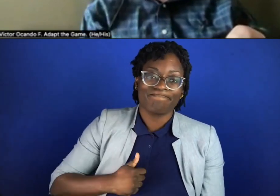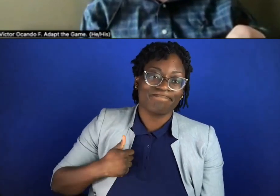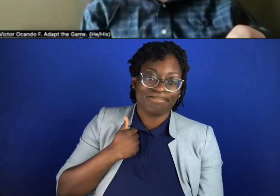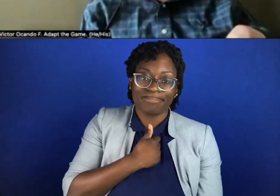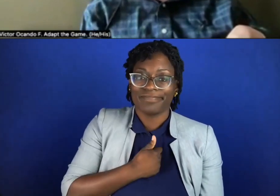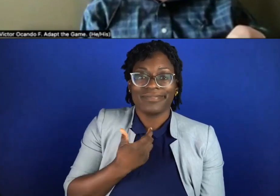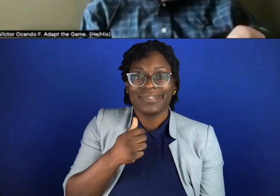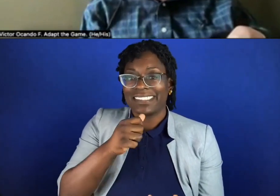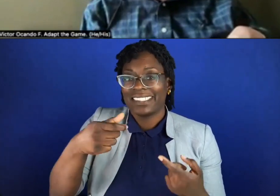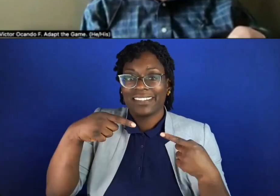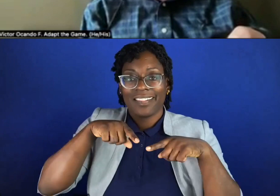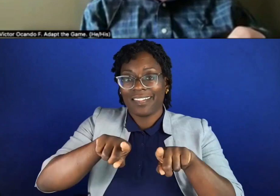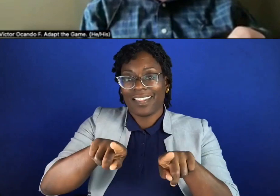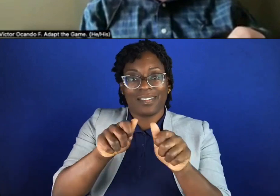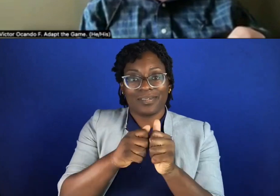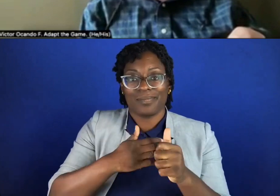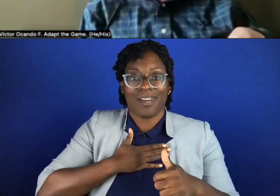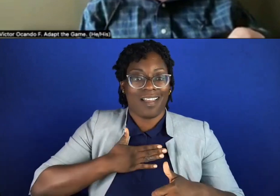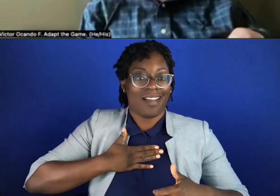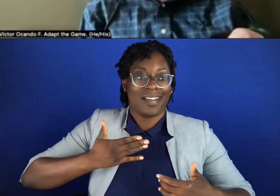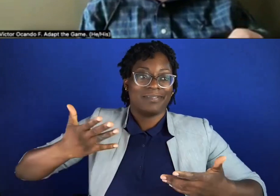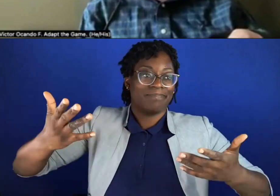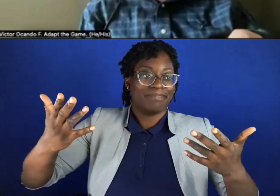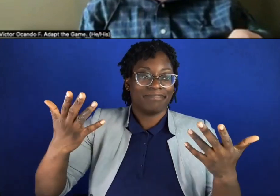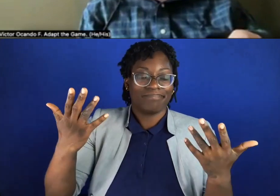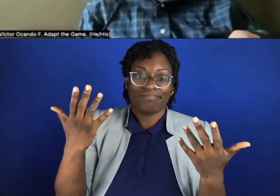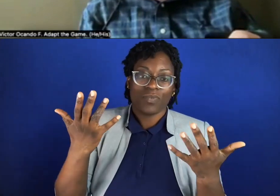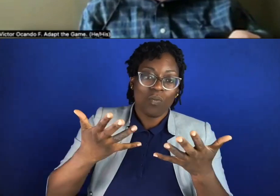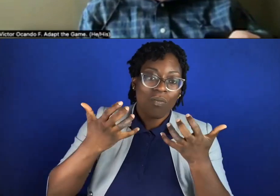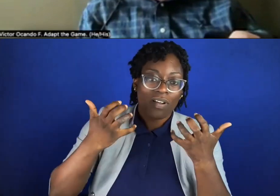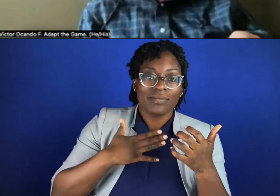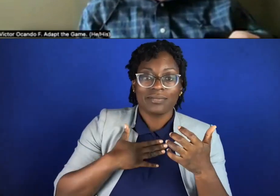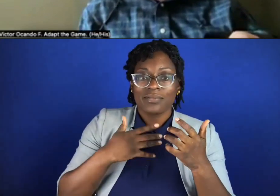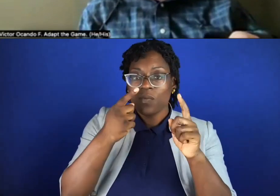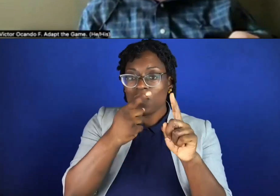way and it just doesn’t align to what you have or what your goal is?